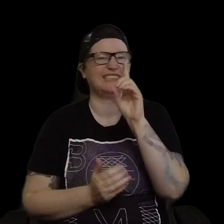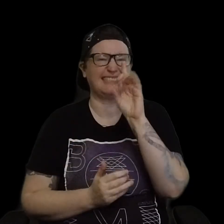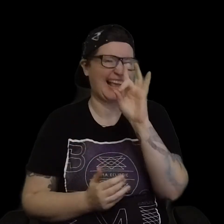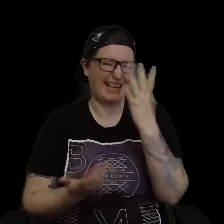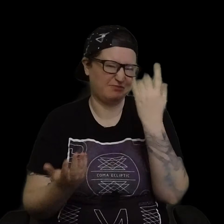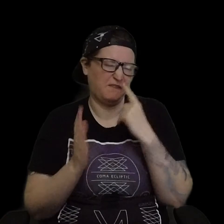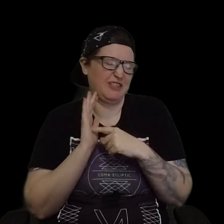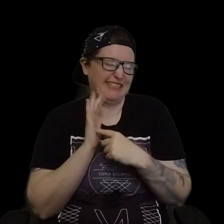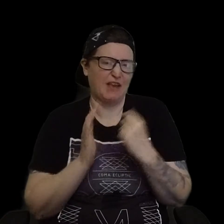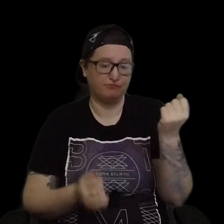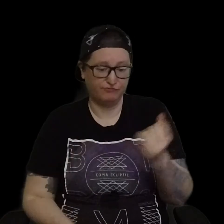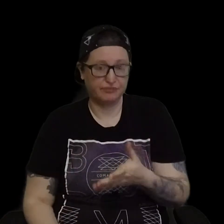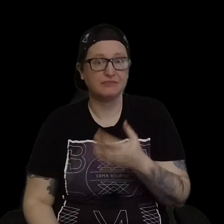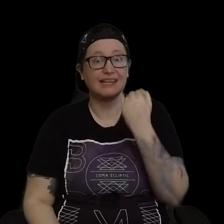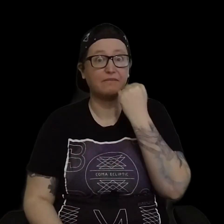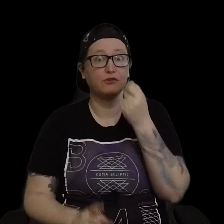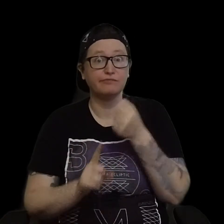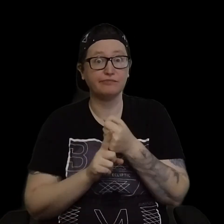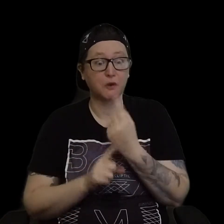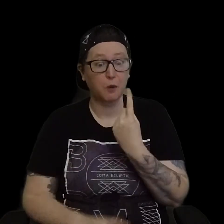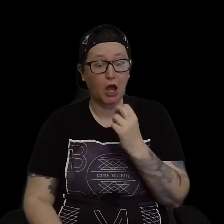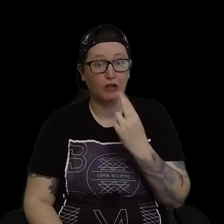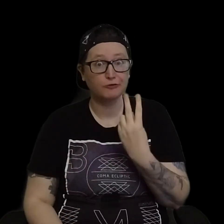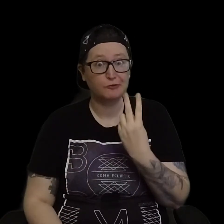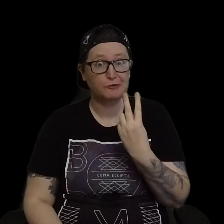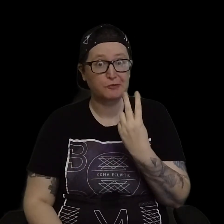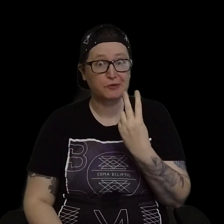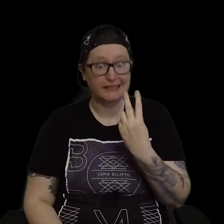for example let's say it was a d8 roll it if you hit one or two